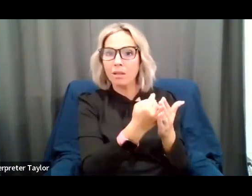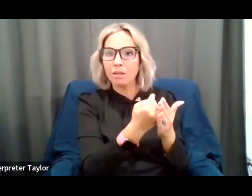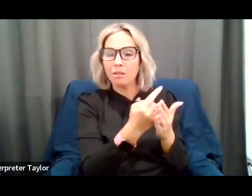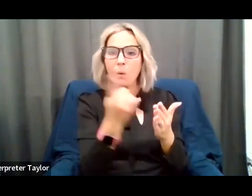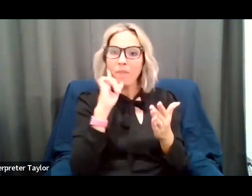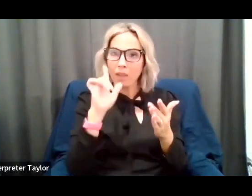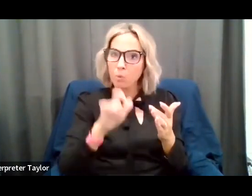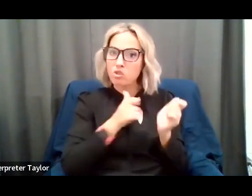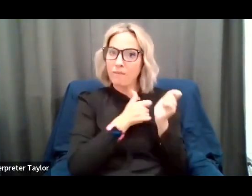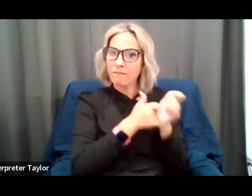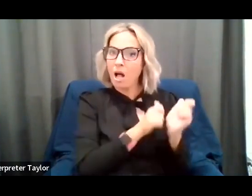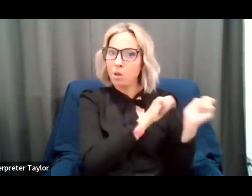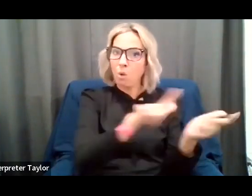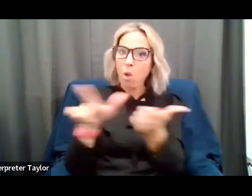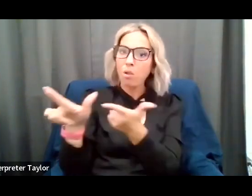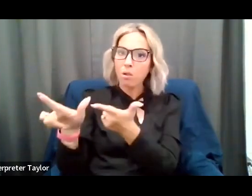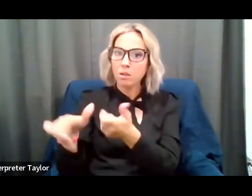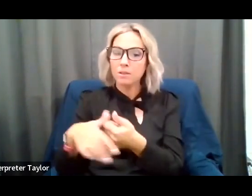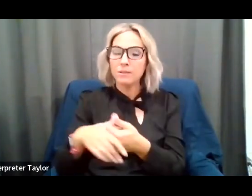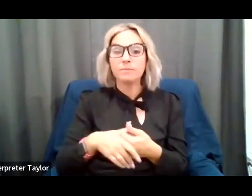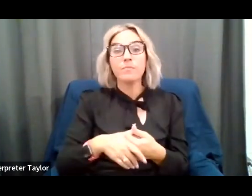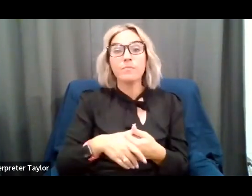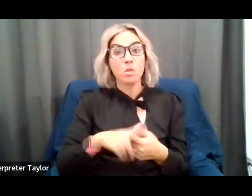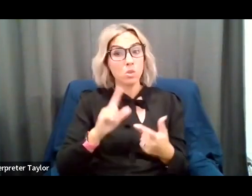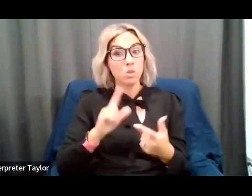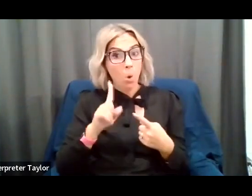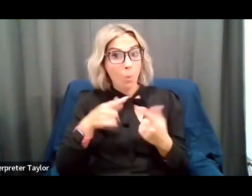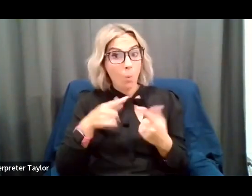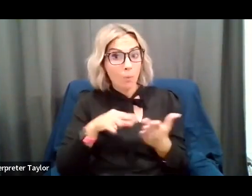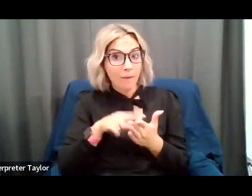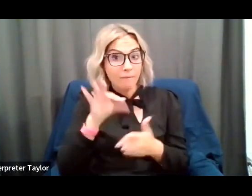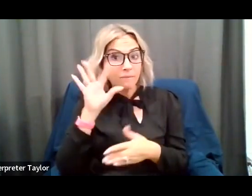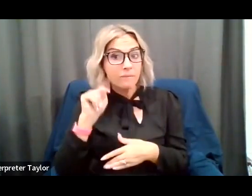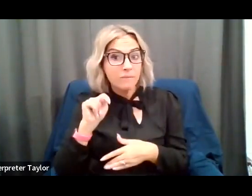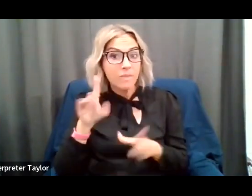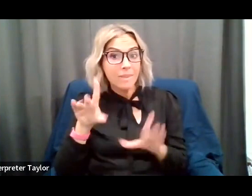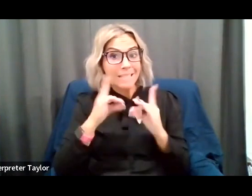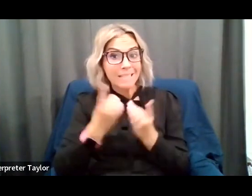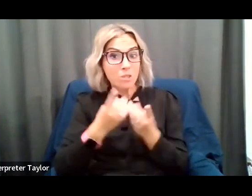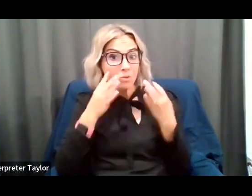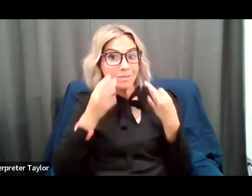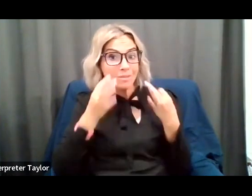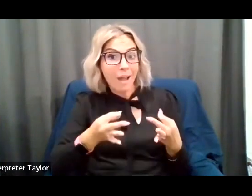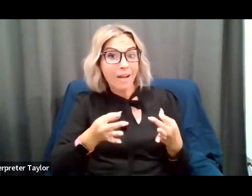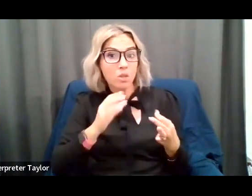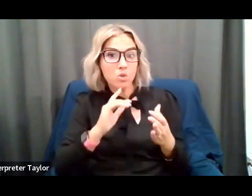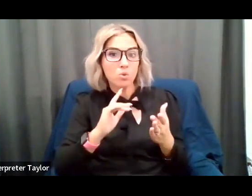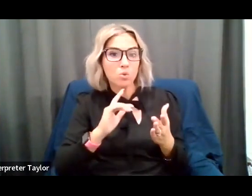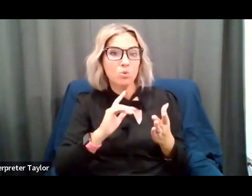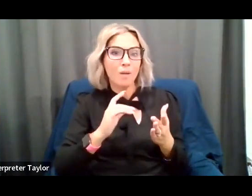So when we learn that the District decided to appeal the ruling, uh,